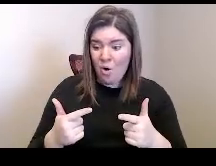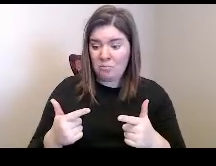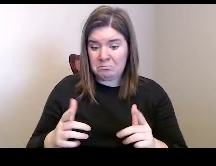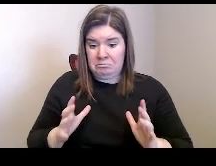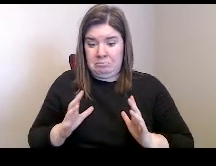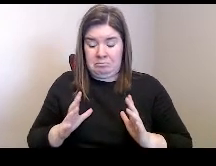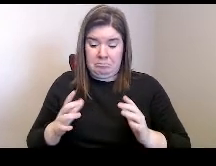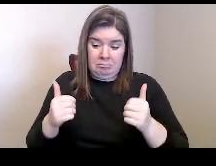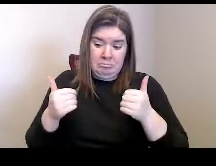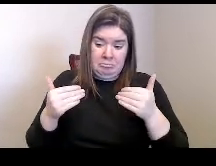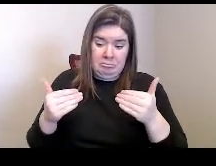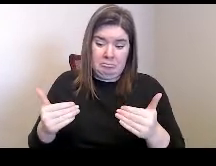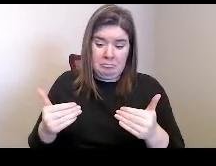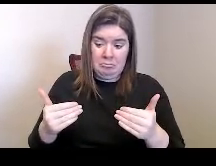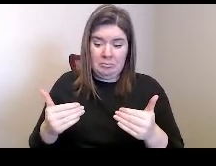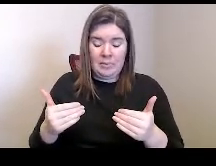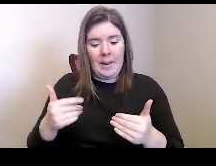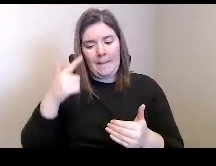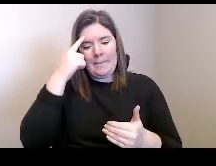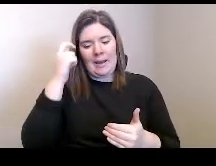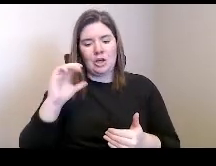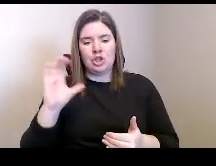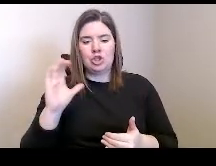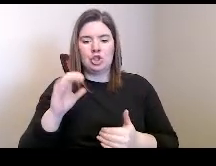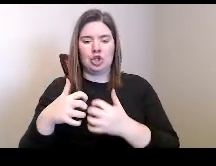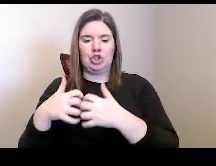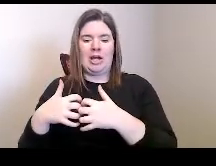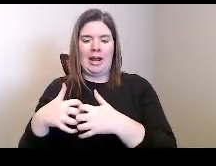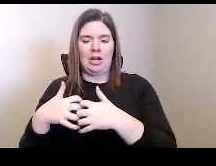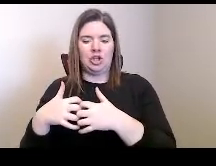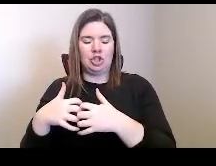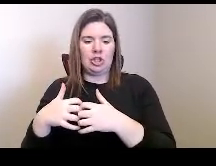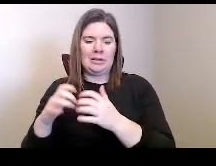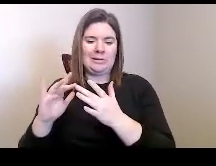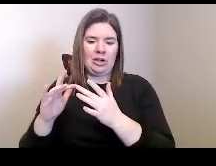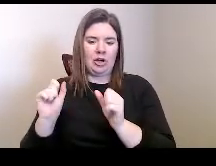search engines can pick up on that. SharePoint can pick up on that, so...